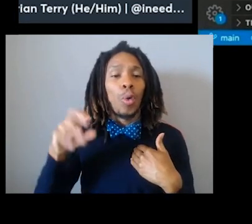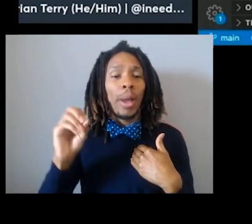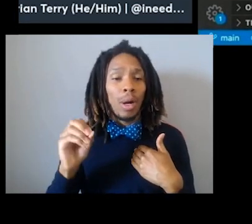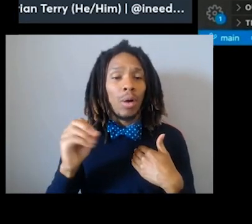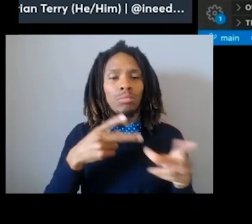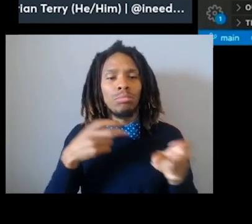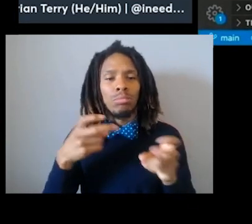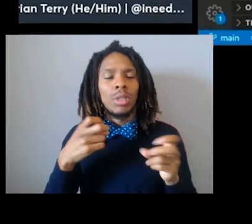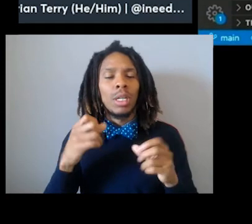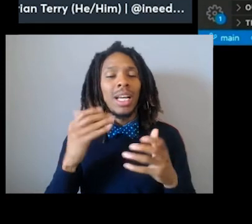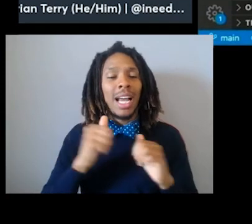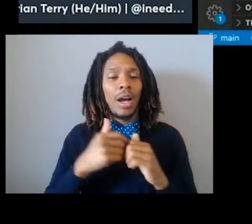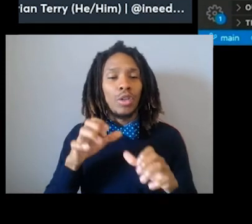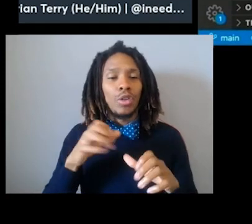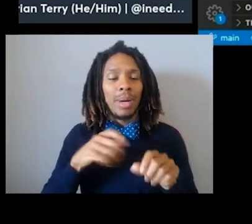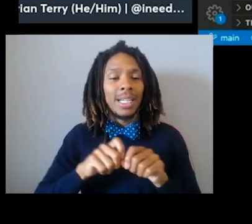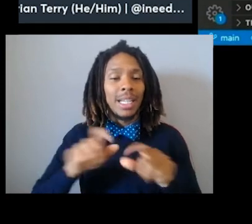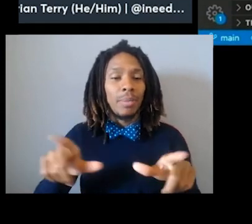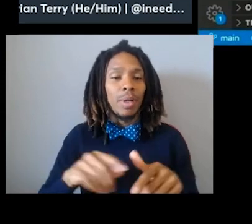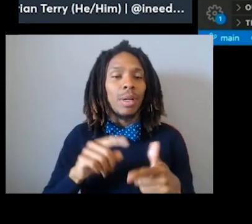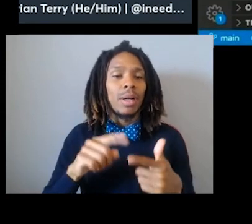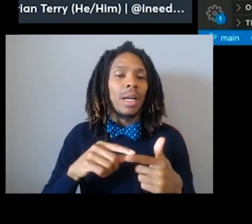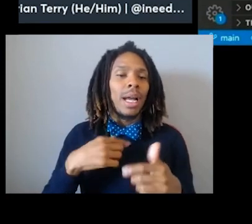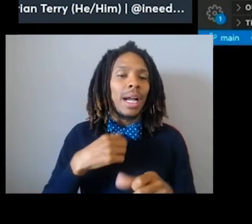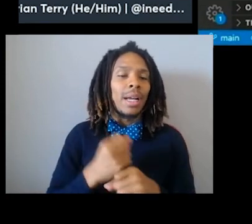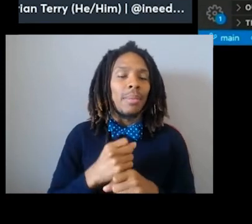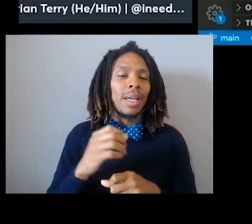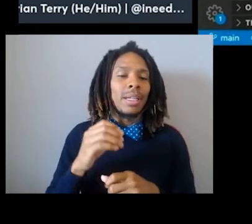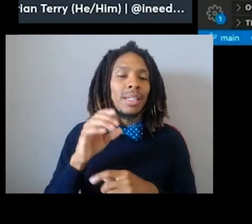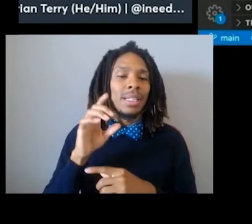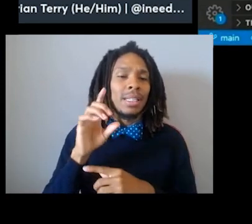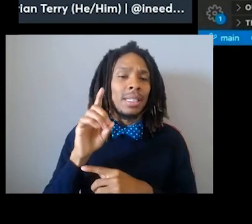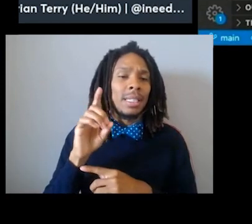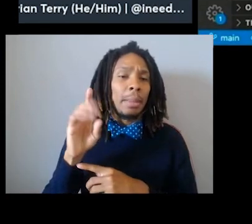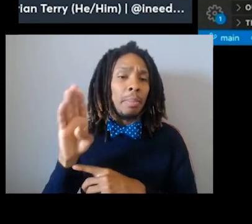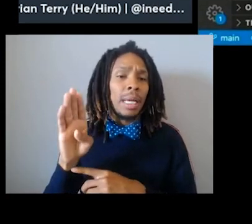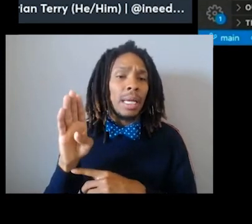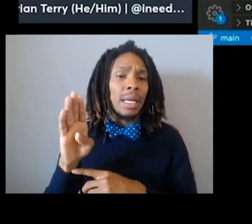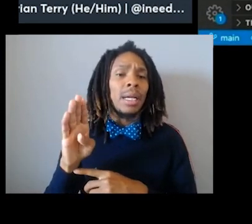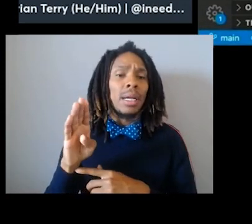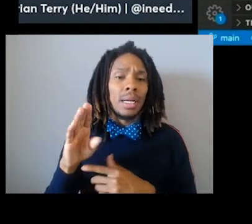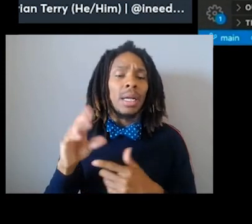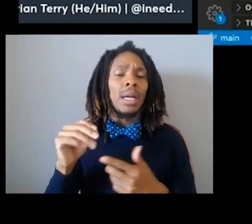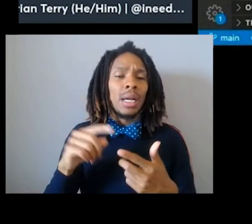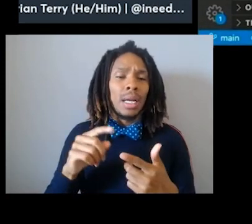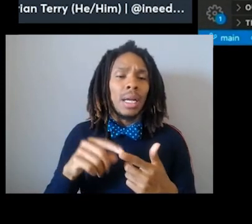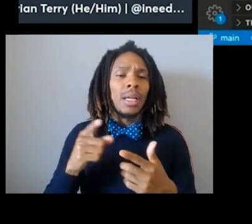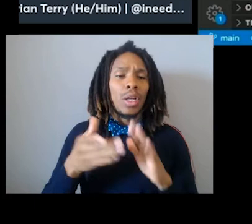So for example, I could just do like a make DDB and it will run the packaging deployed. And here, you'll see,